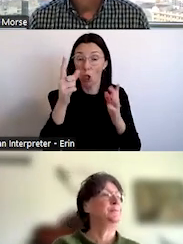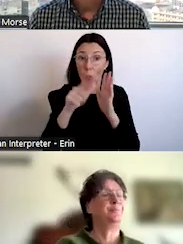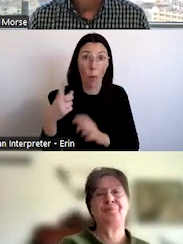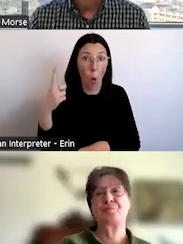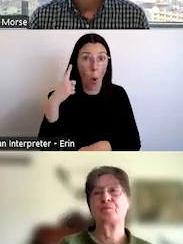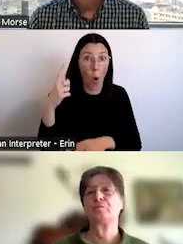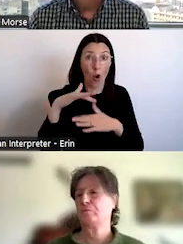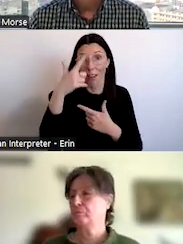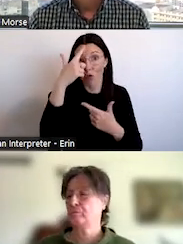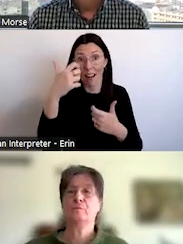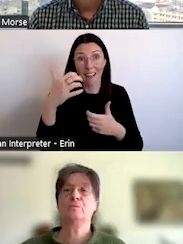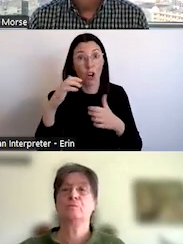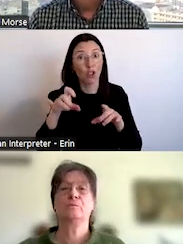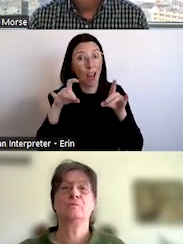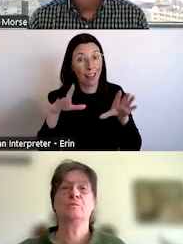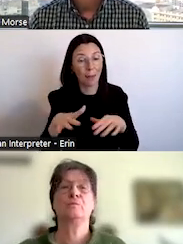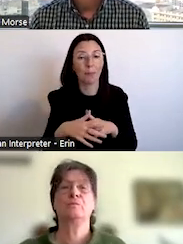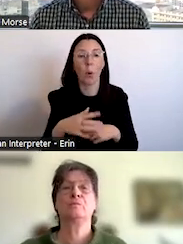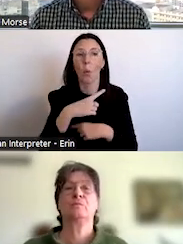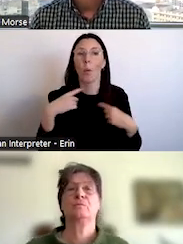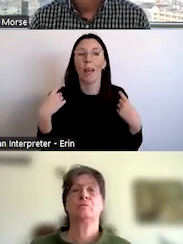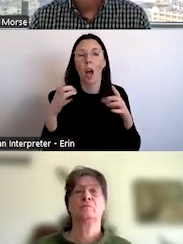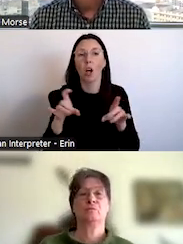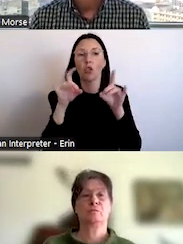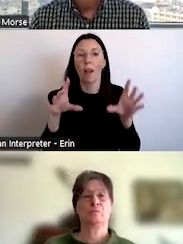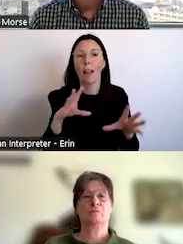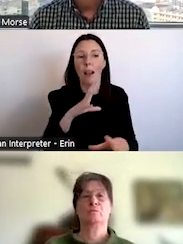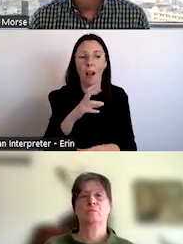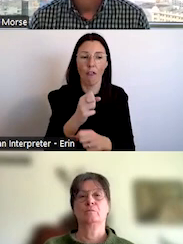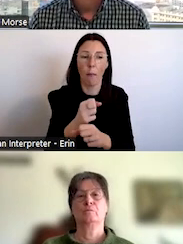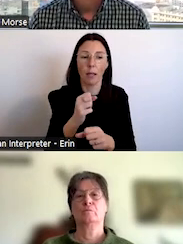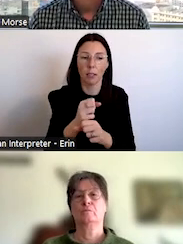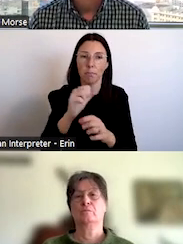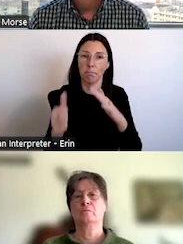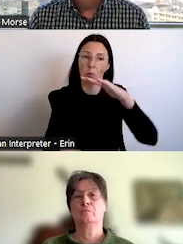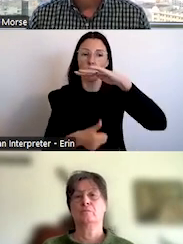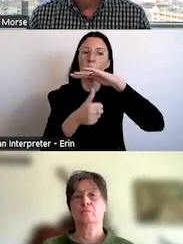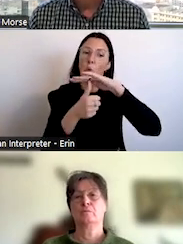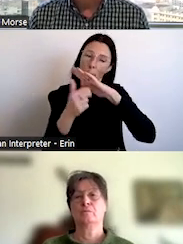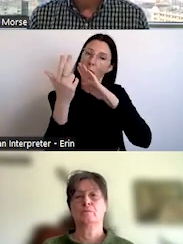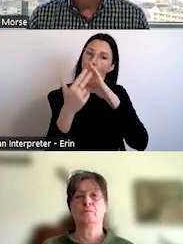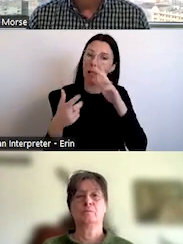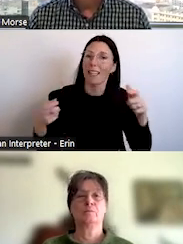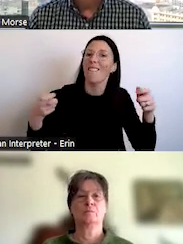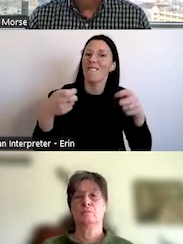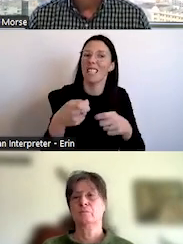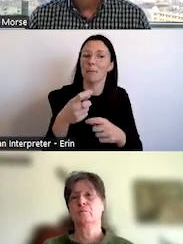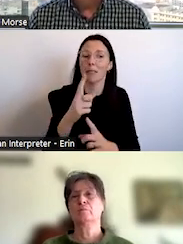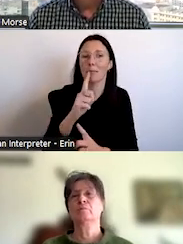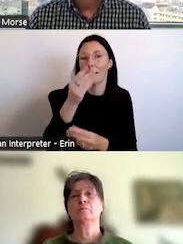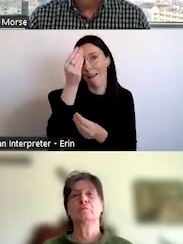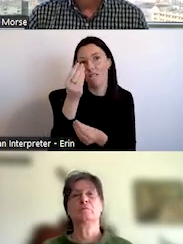Creative Australia is the Australian Government's principal arts investment and advisory body. Plus1